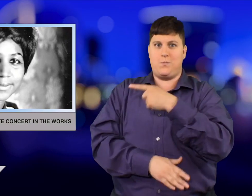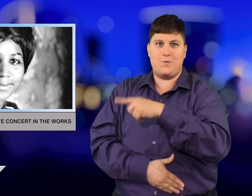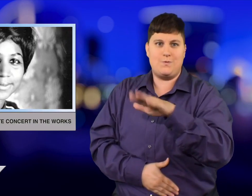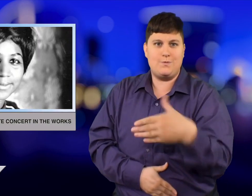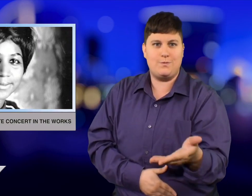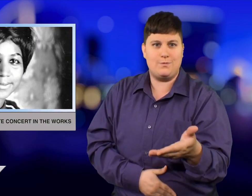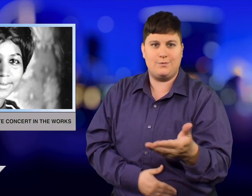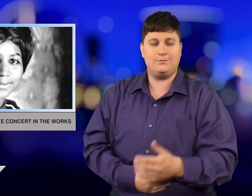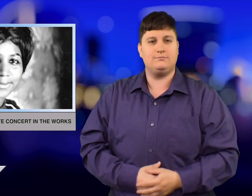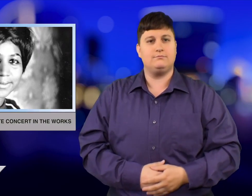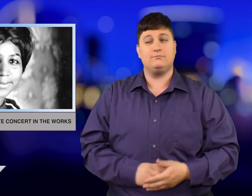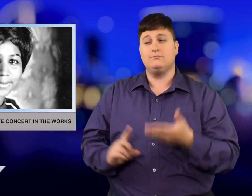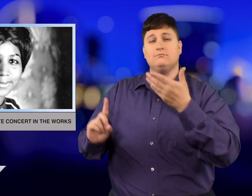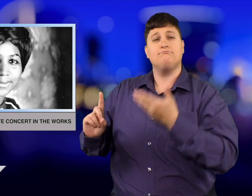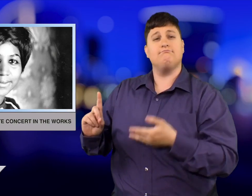she died.